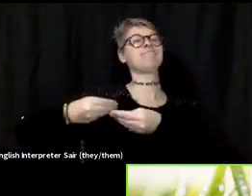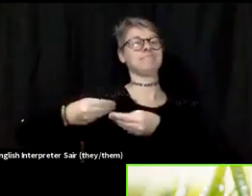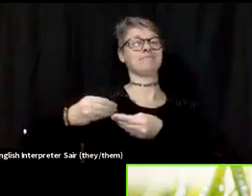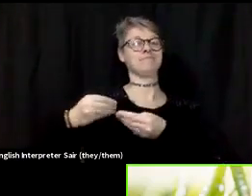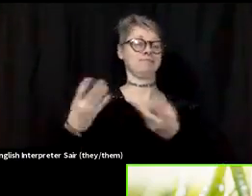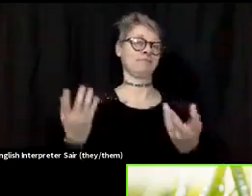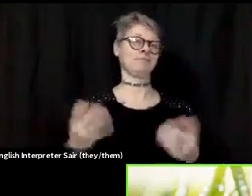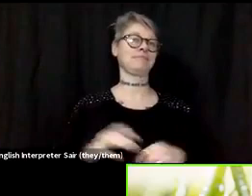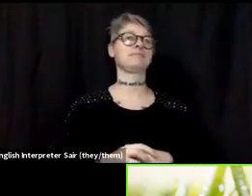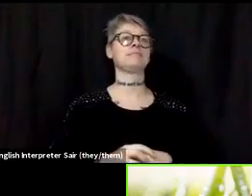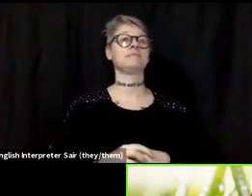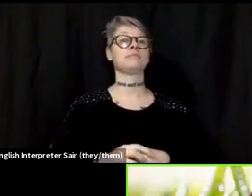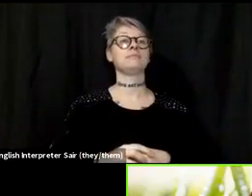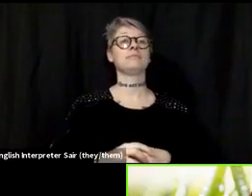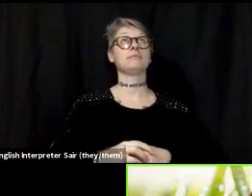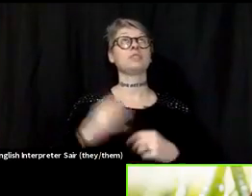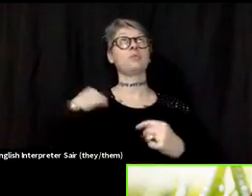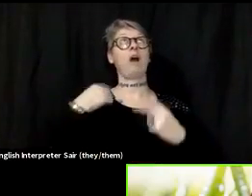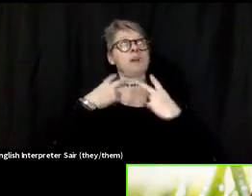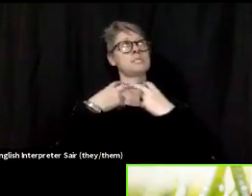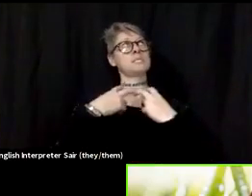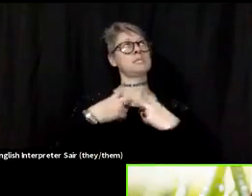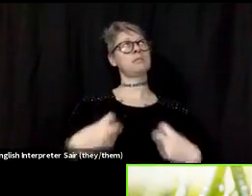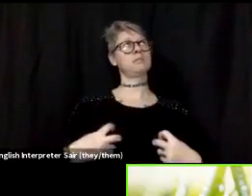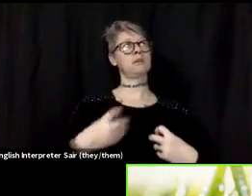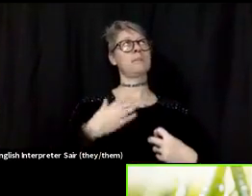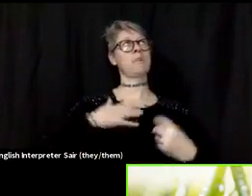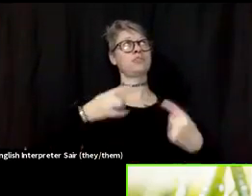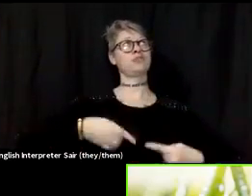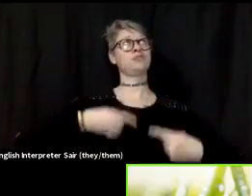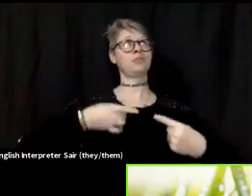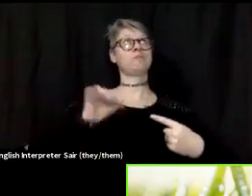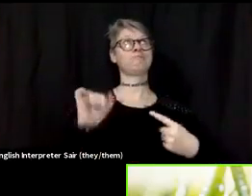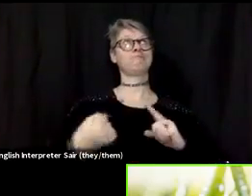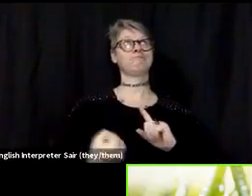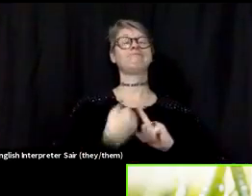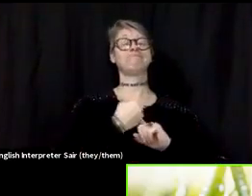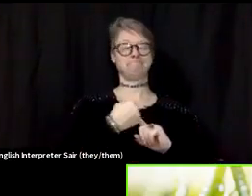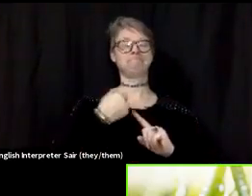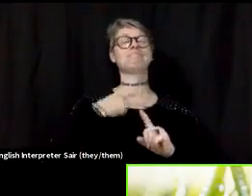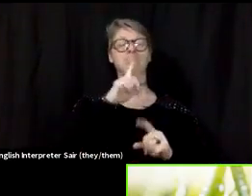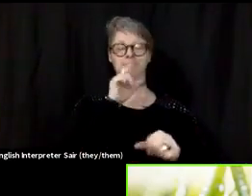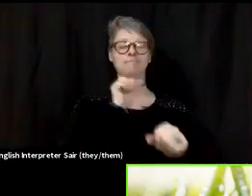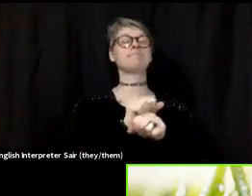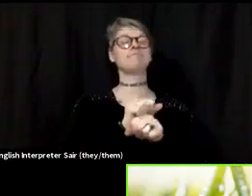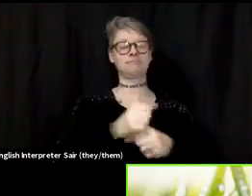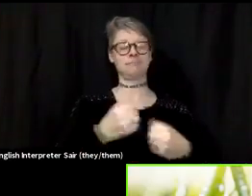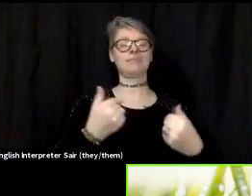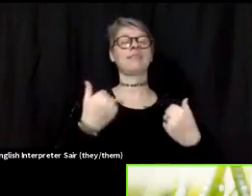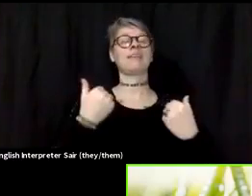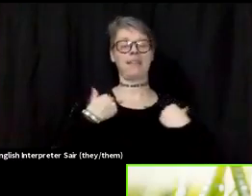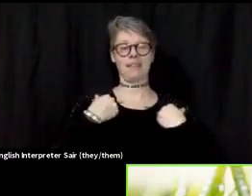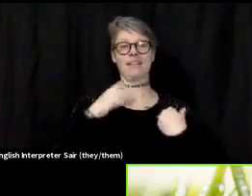So. when I when I look back at the store when I look back at the struggles that I had in school, most definitely. I am dyslexic.